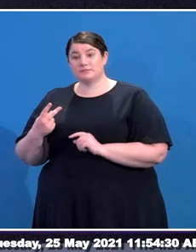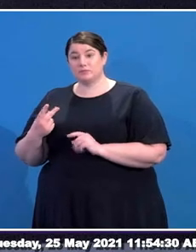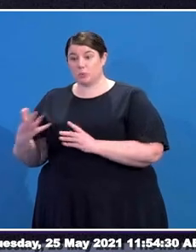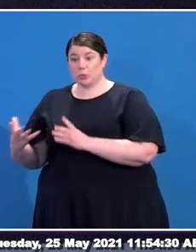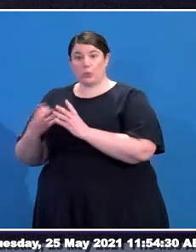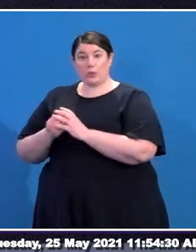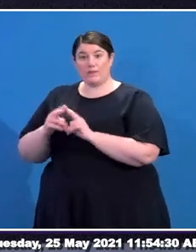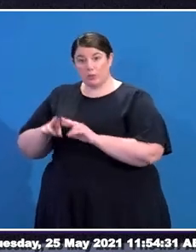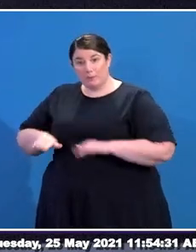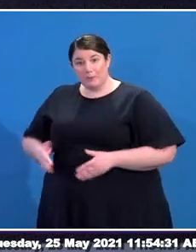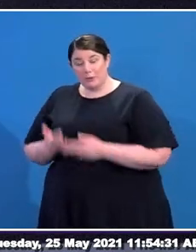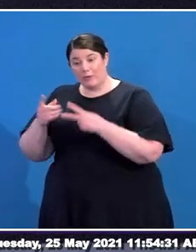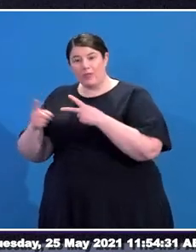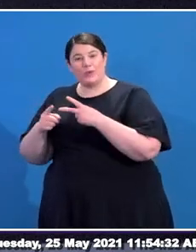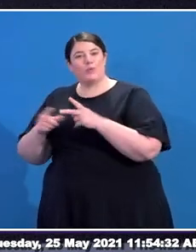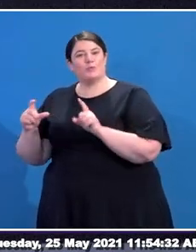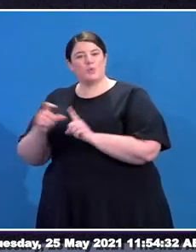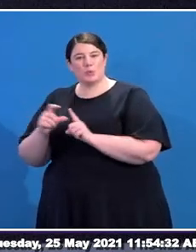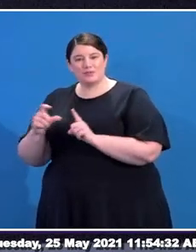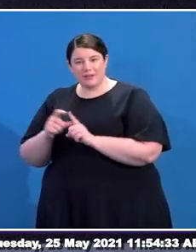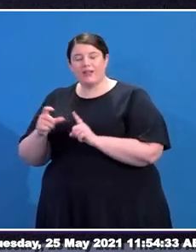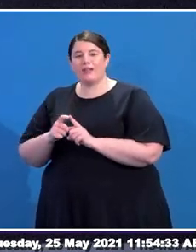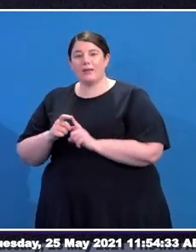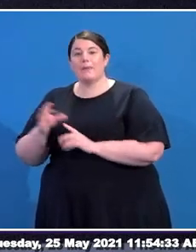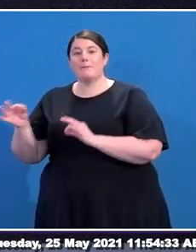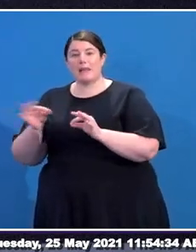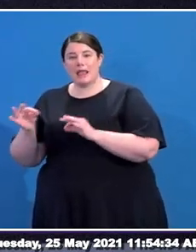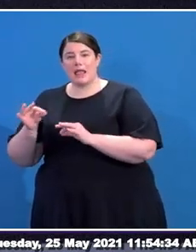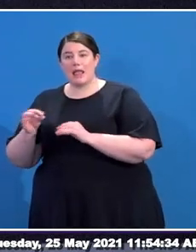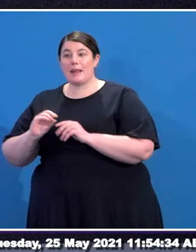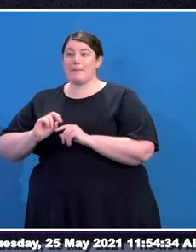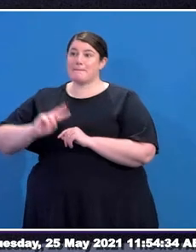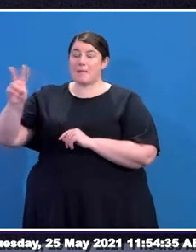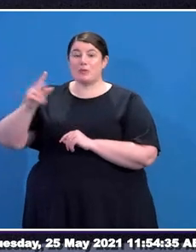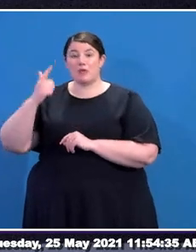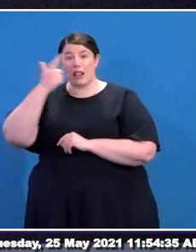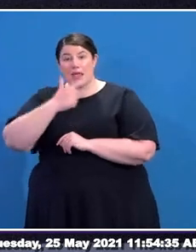for the birth of our daughter in New Zealand and the plan was to go back to Lebanon to continue our life there.